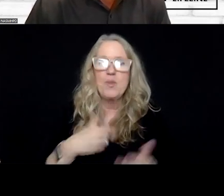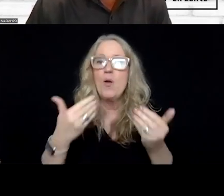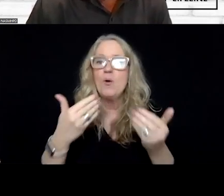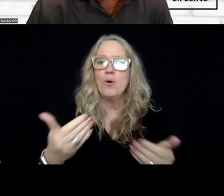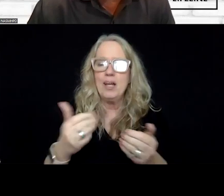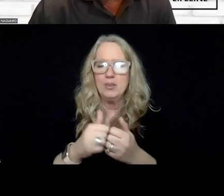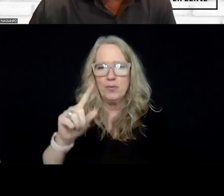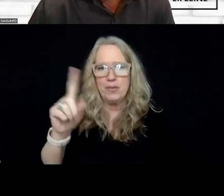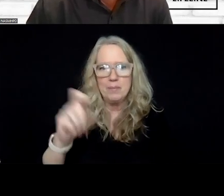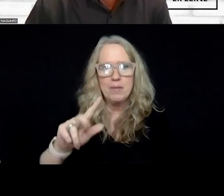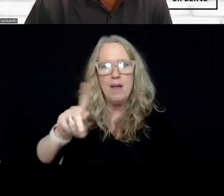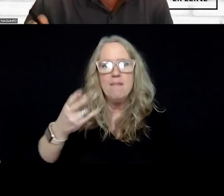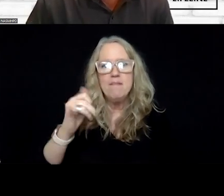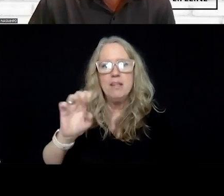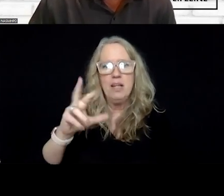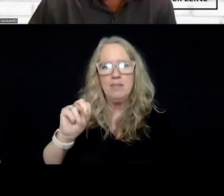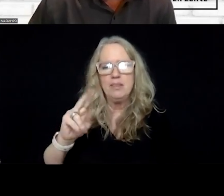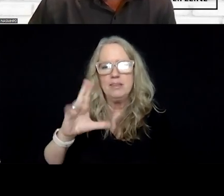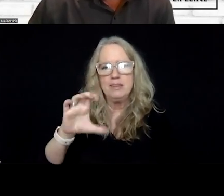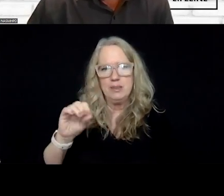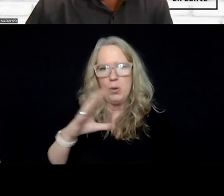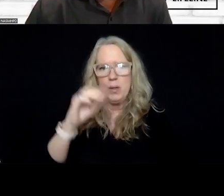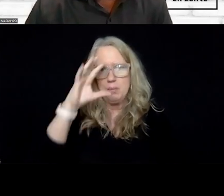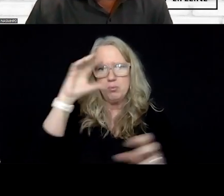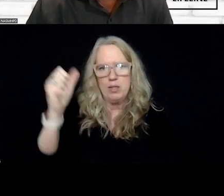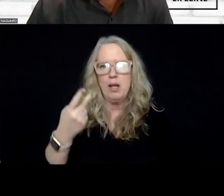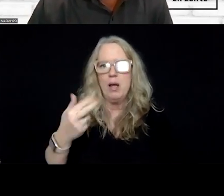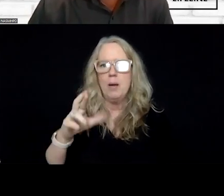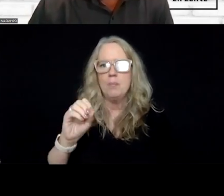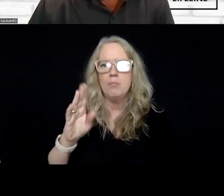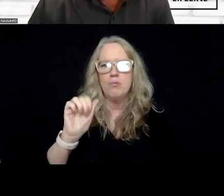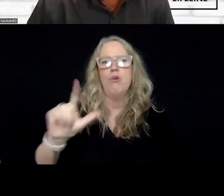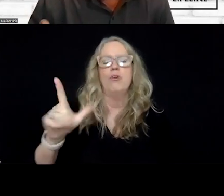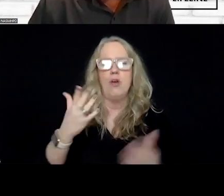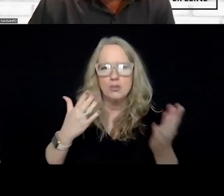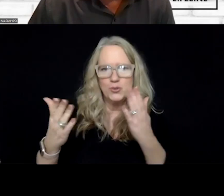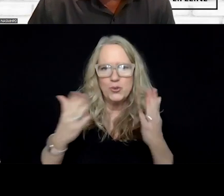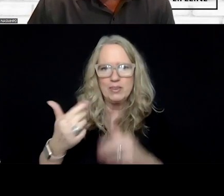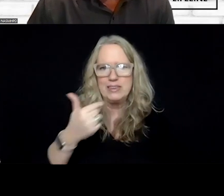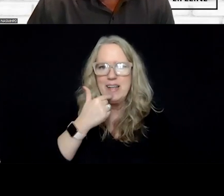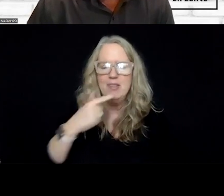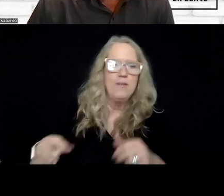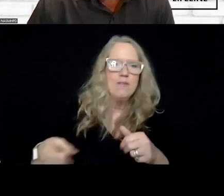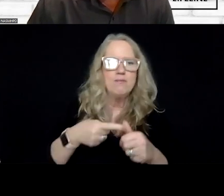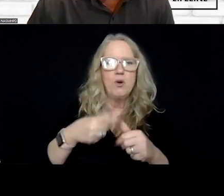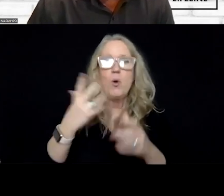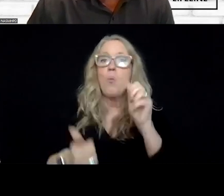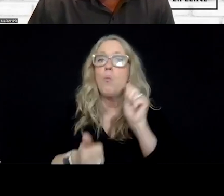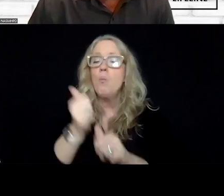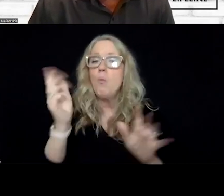PHIL EVANS SAYS THE MOST EFFECTIVE AND MOST IMPORTANT ELEMENT OF